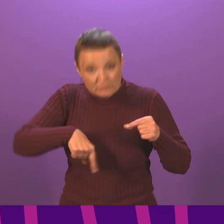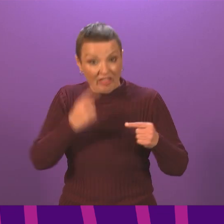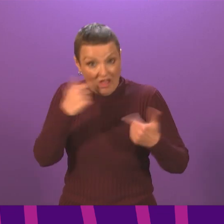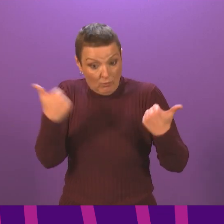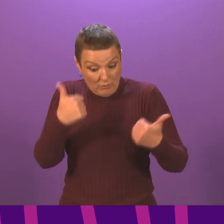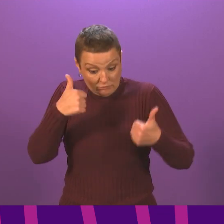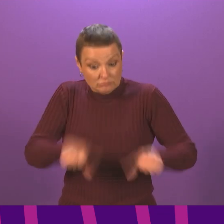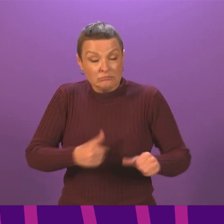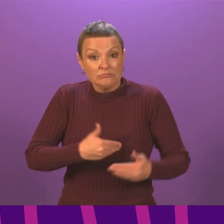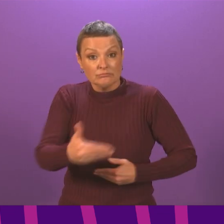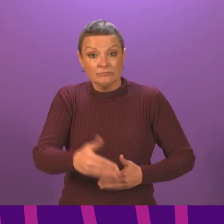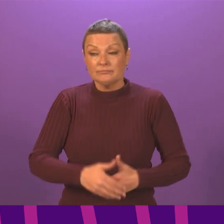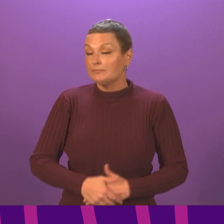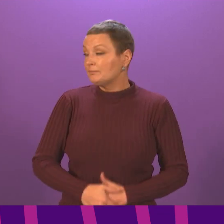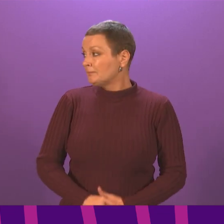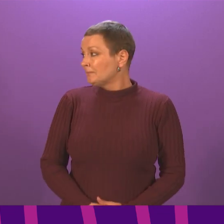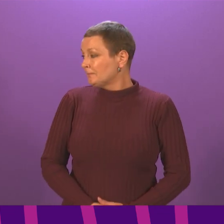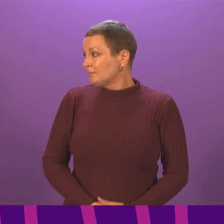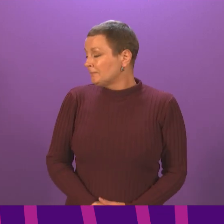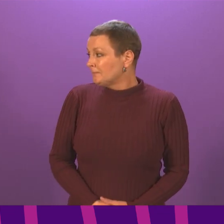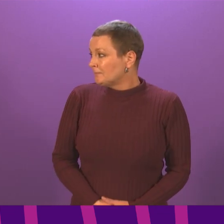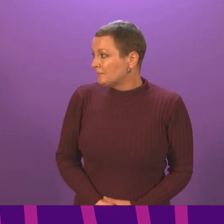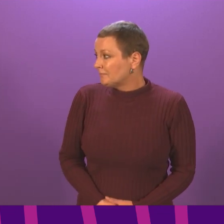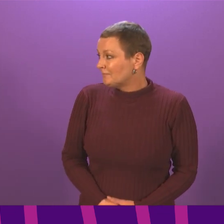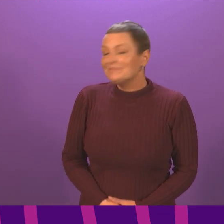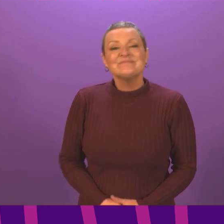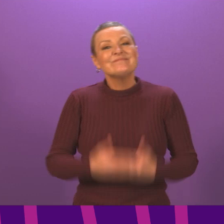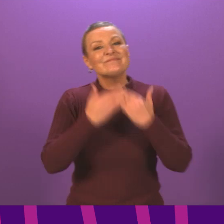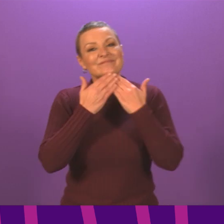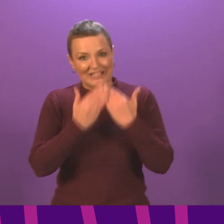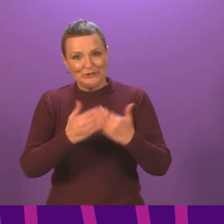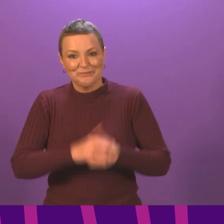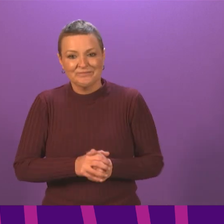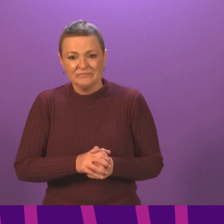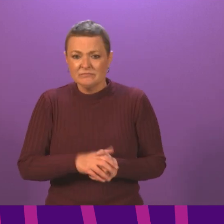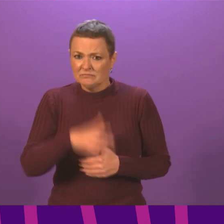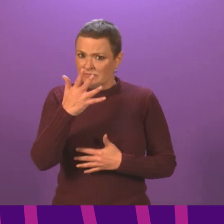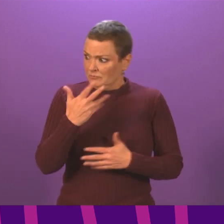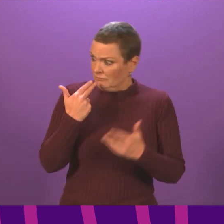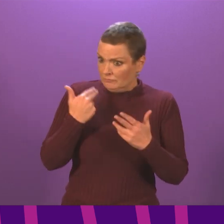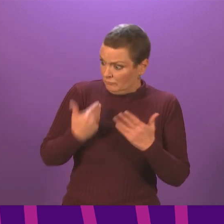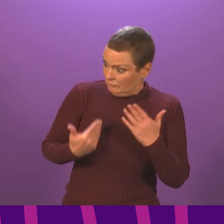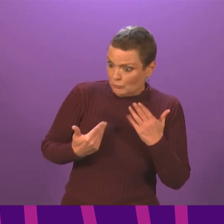Alex Cole-Hamilton (Edinburgh Western) (LD): The news that lateral flow tests will be offered